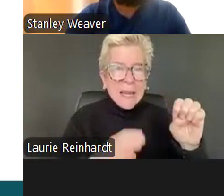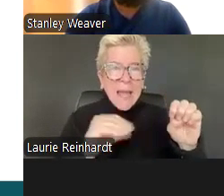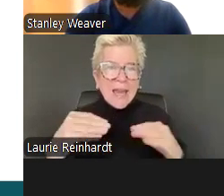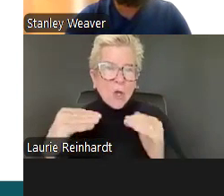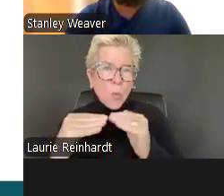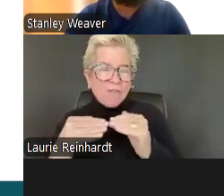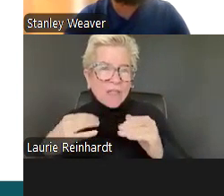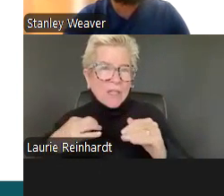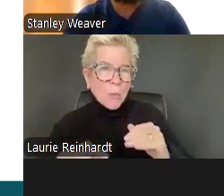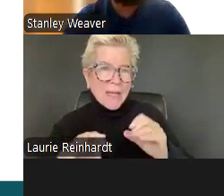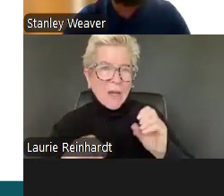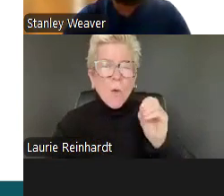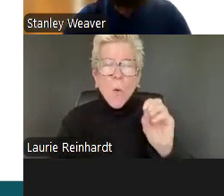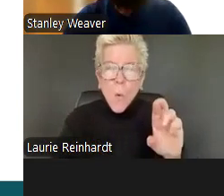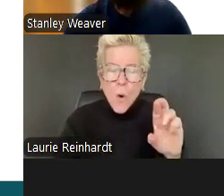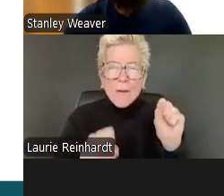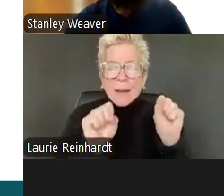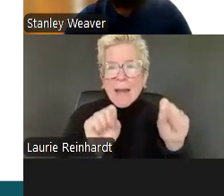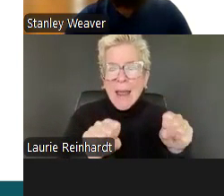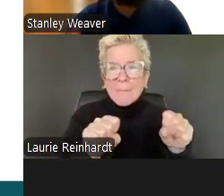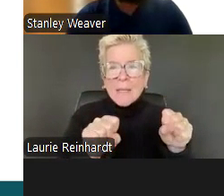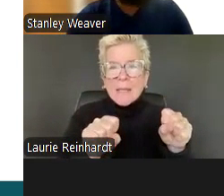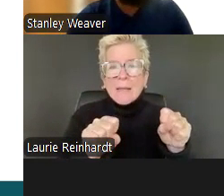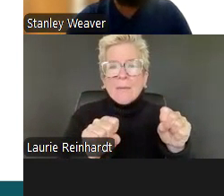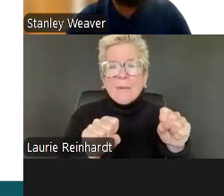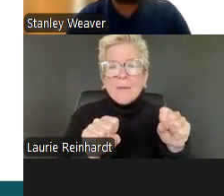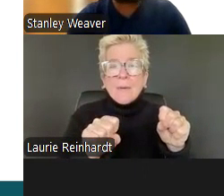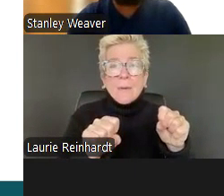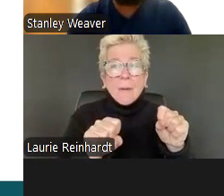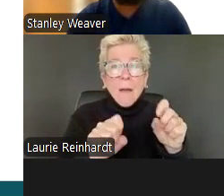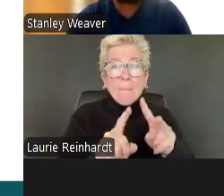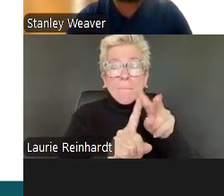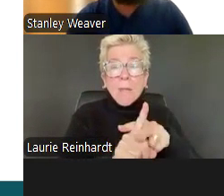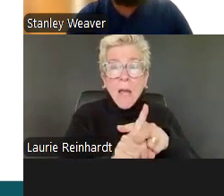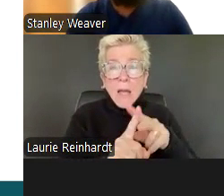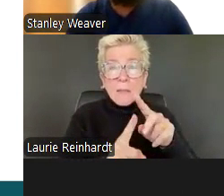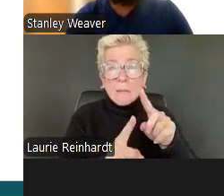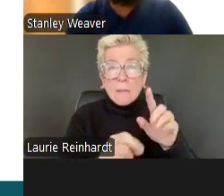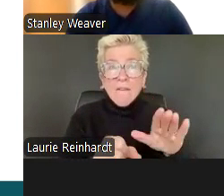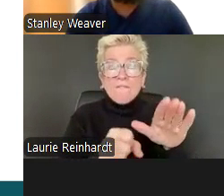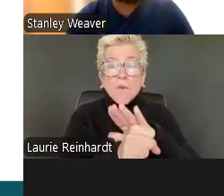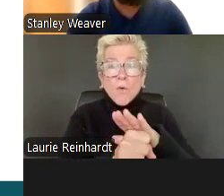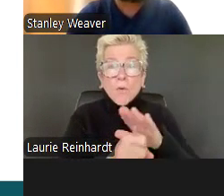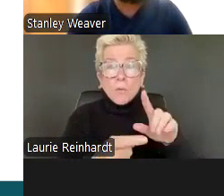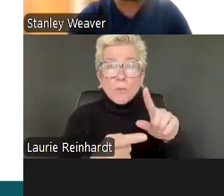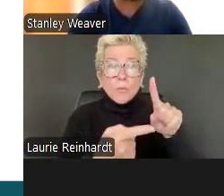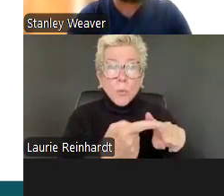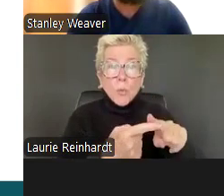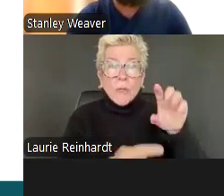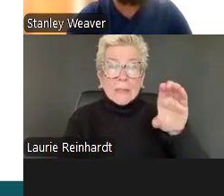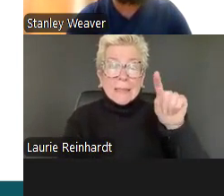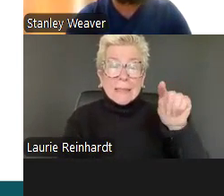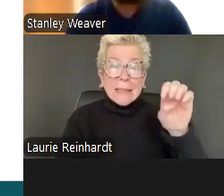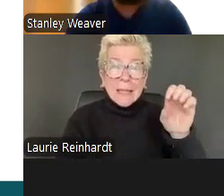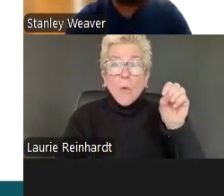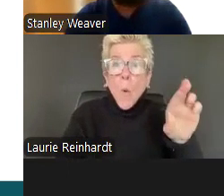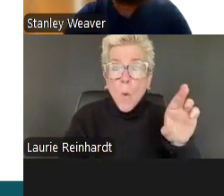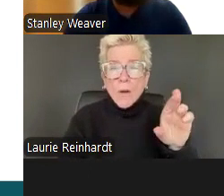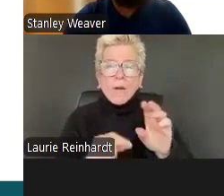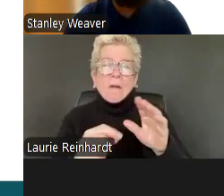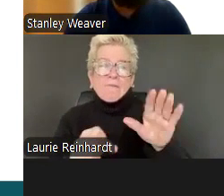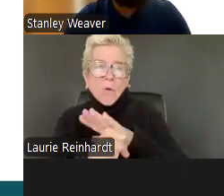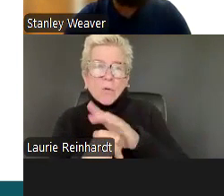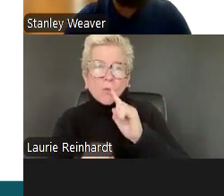or it can also be put towards in full to CTE or the equivalency credit. So for example,